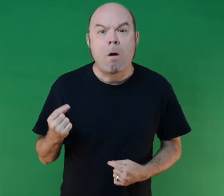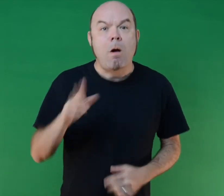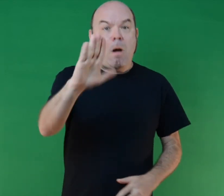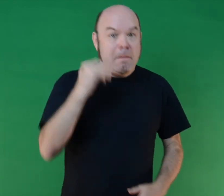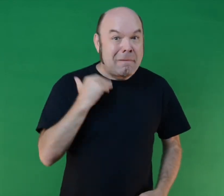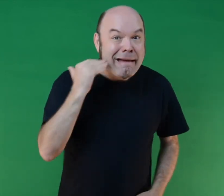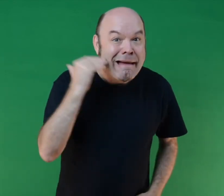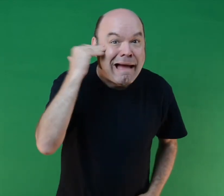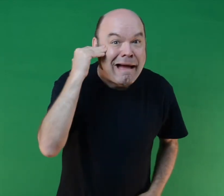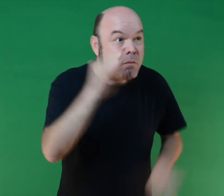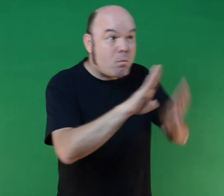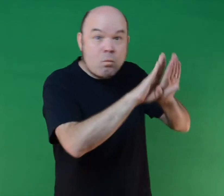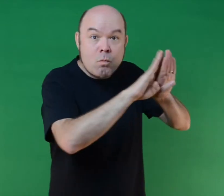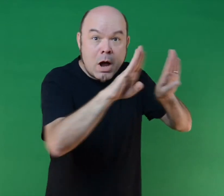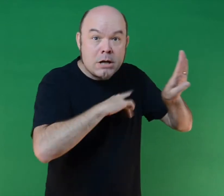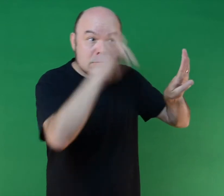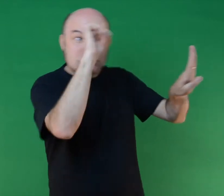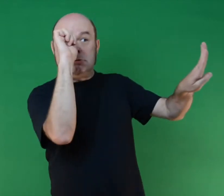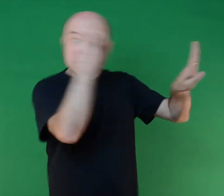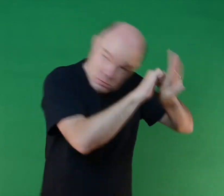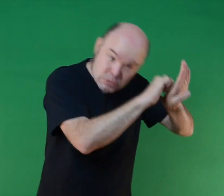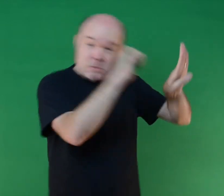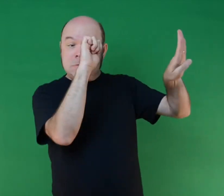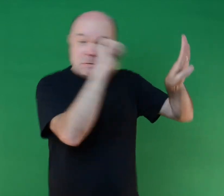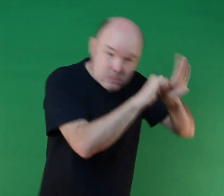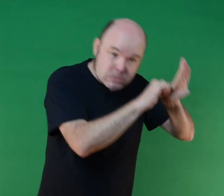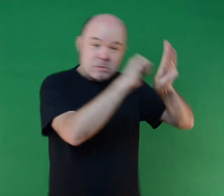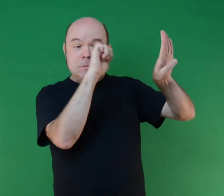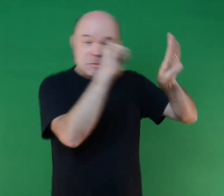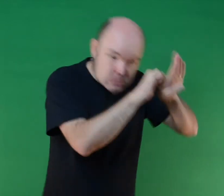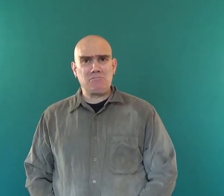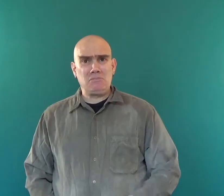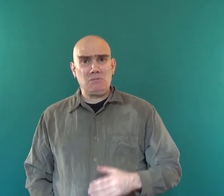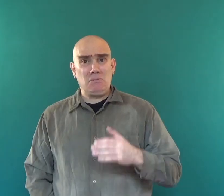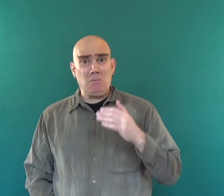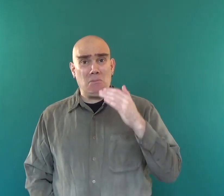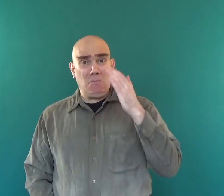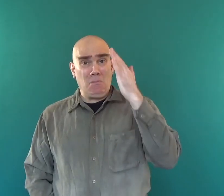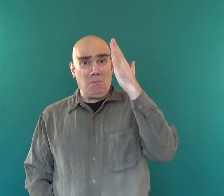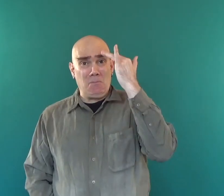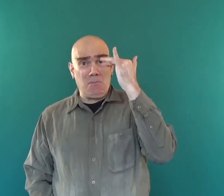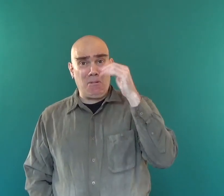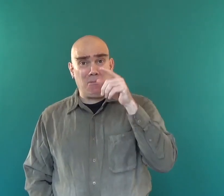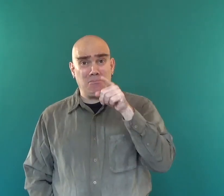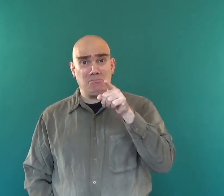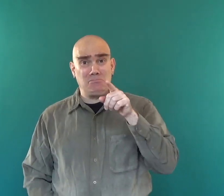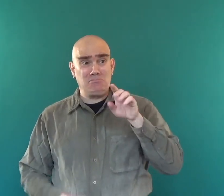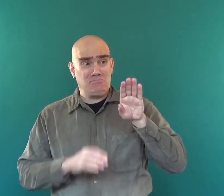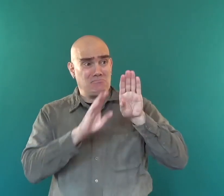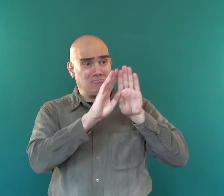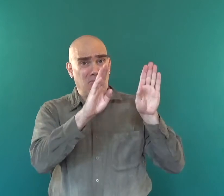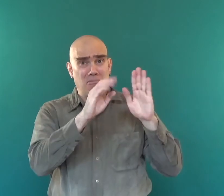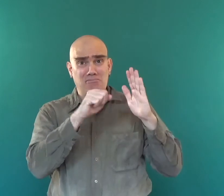Then Toad began to bang his head against the wall. "Why are you banging your head